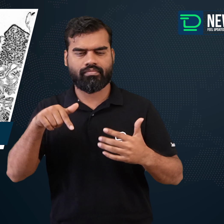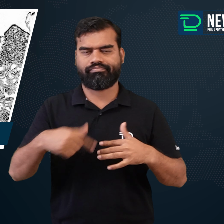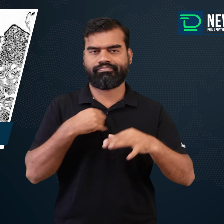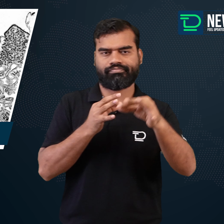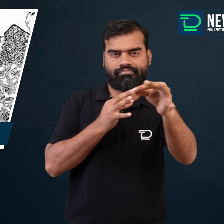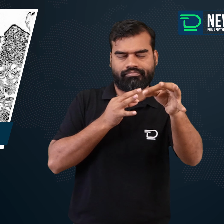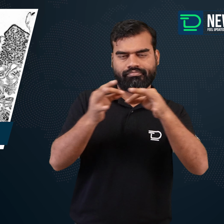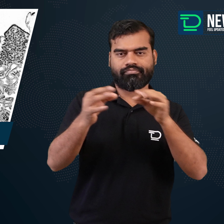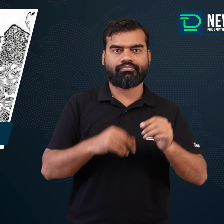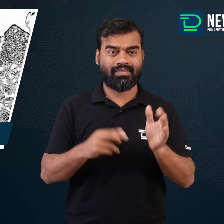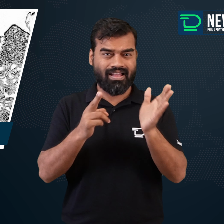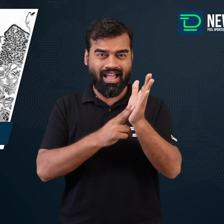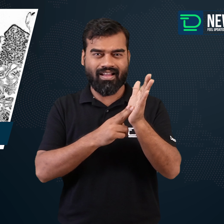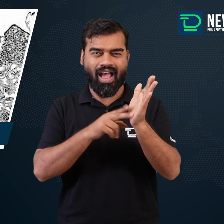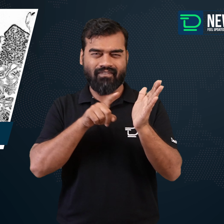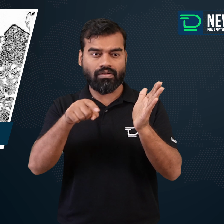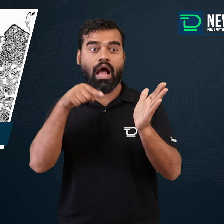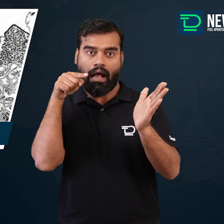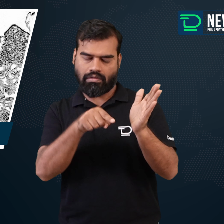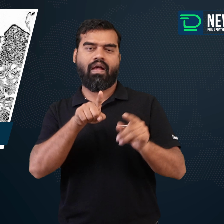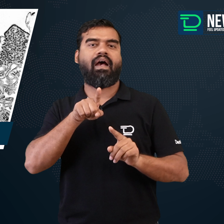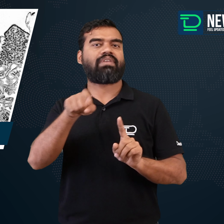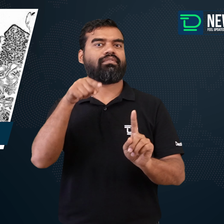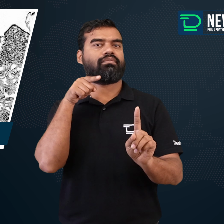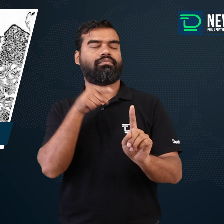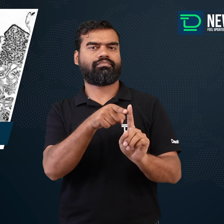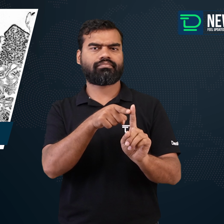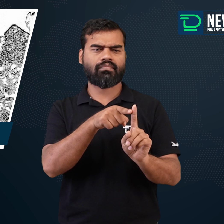Let me explain. Nipah virus (NiV) is a virus.